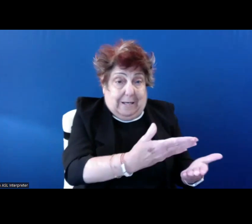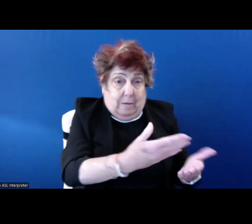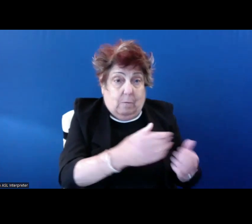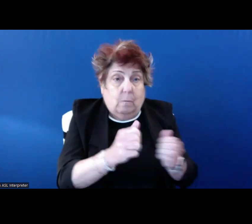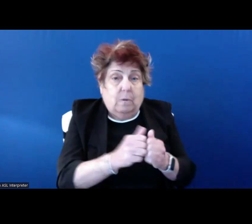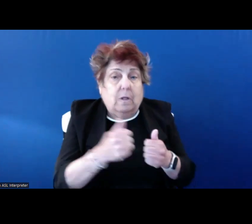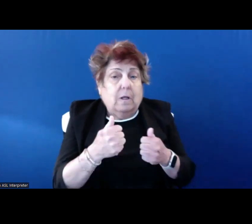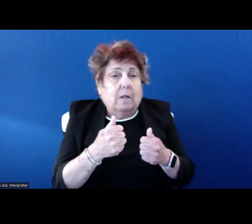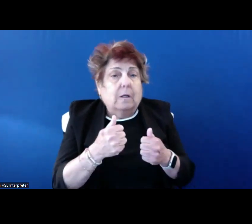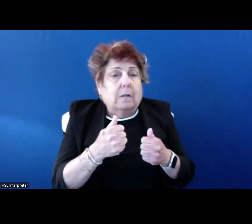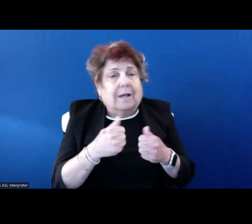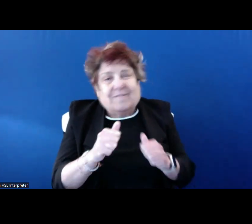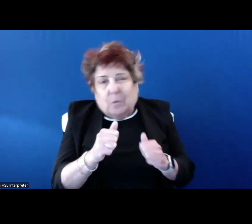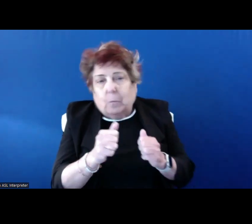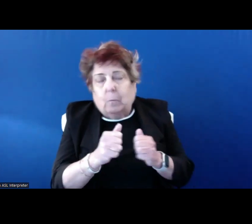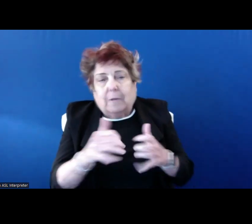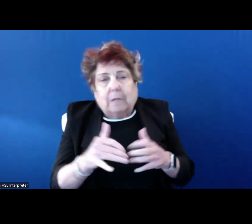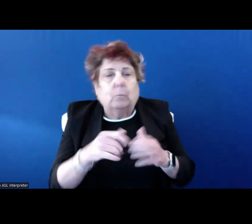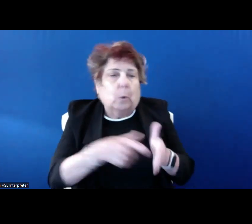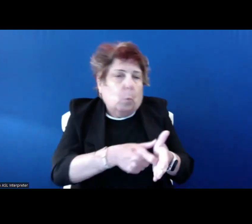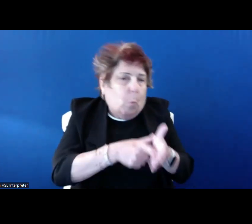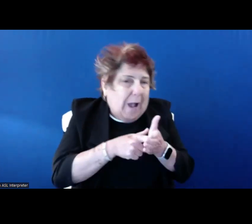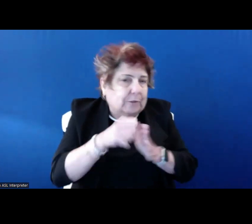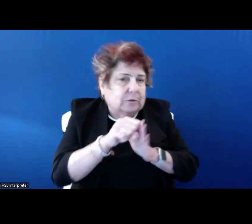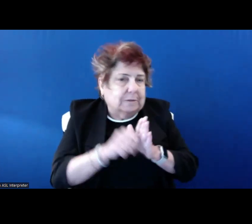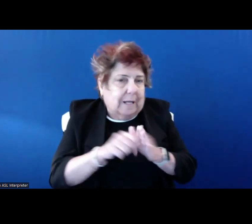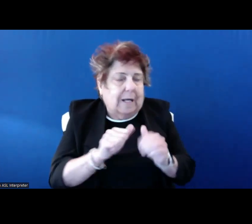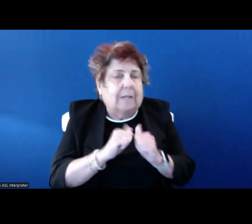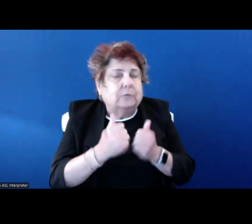So, the answer is yes. You are more than welcome to submit